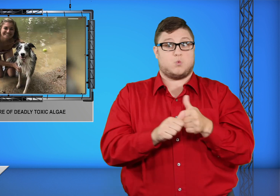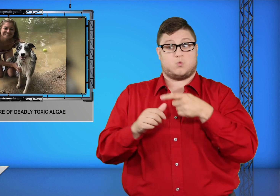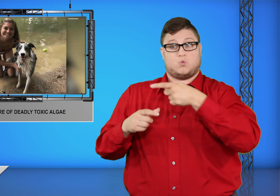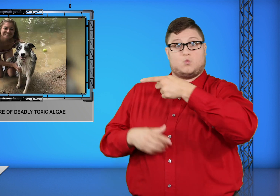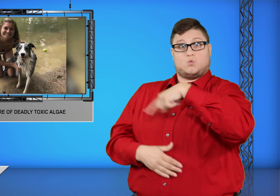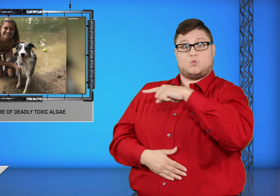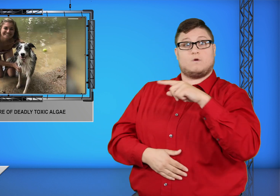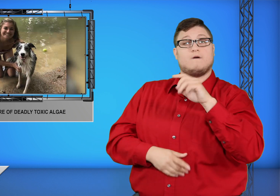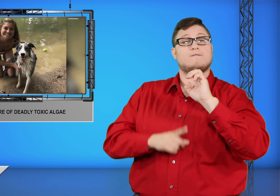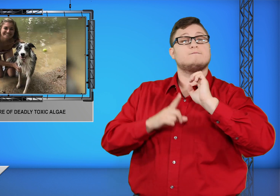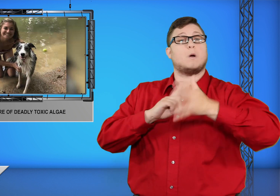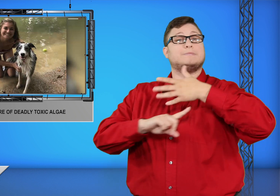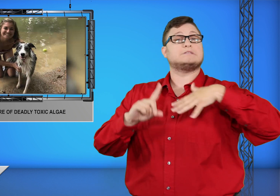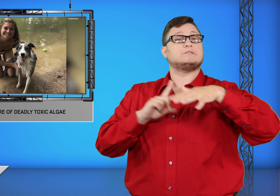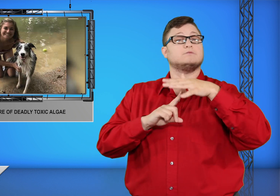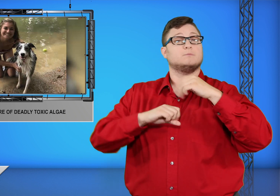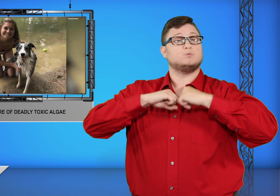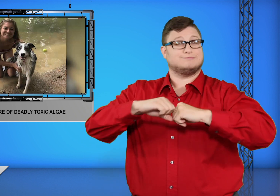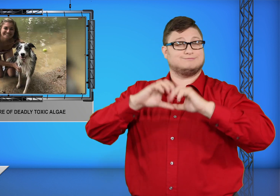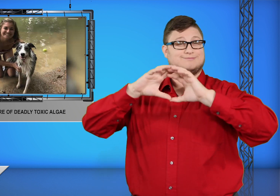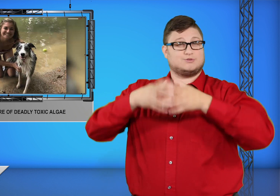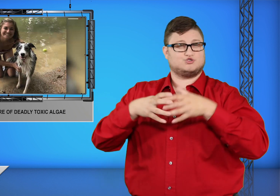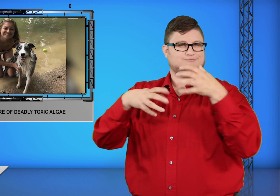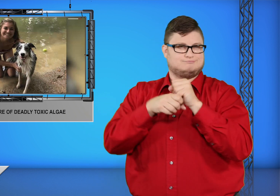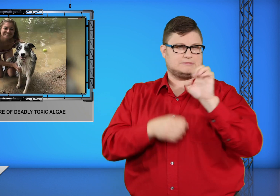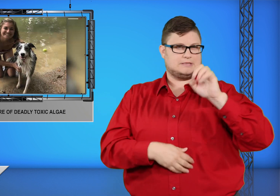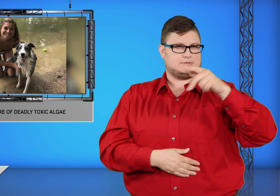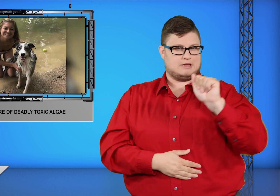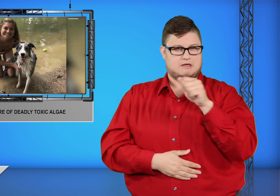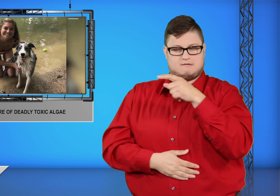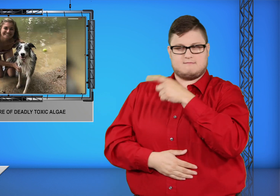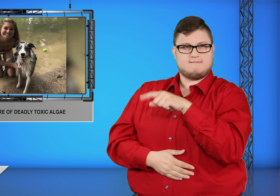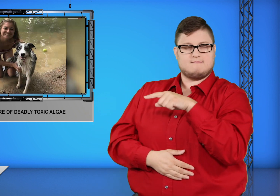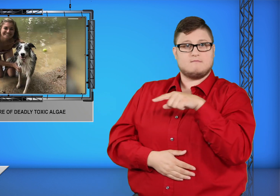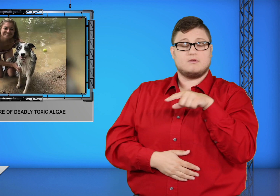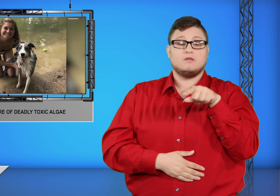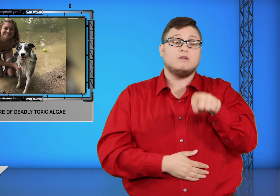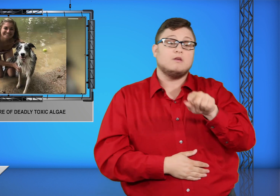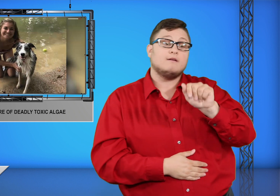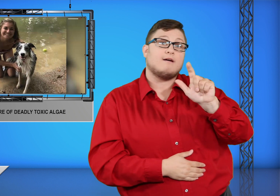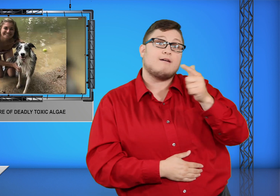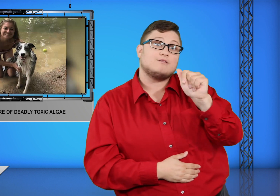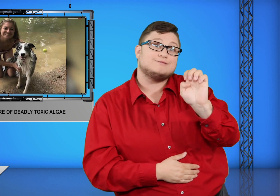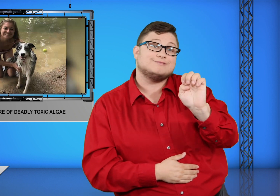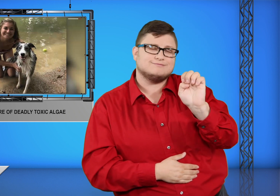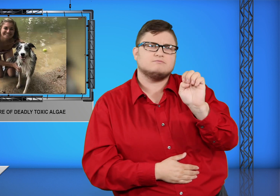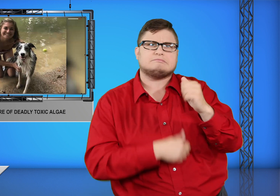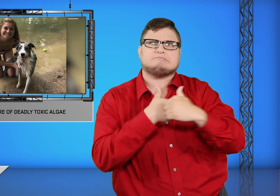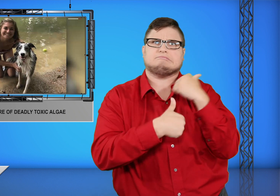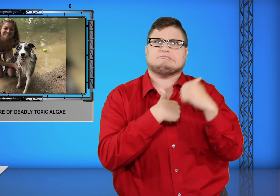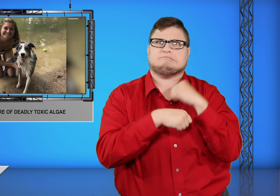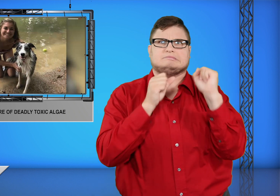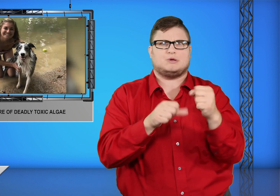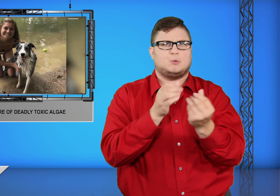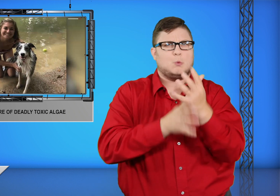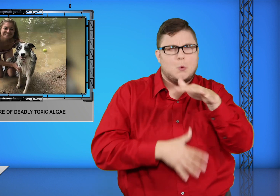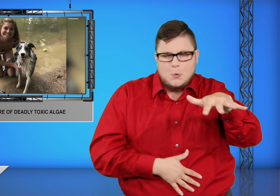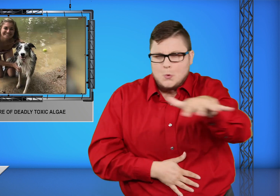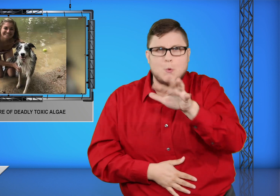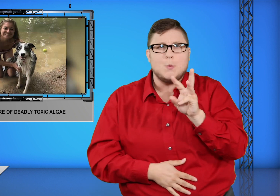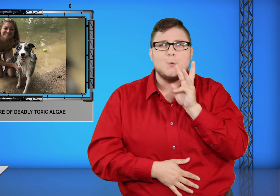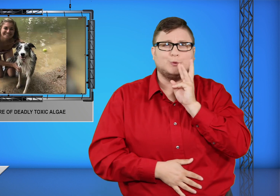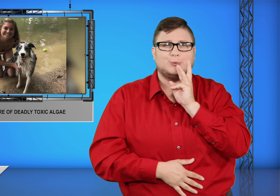According to the Environmental Protection Agency (EPA), the harmful algae can bloom